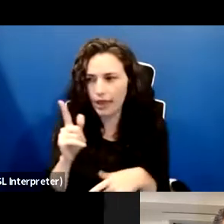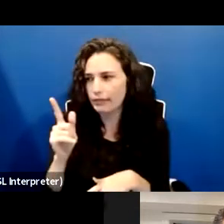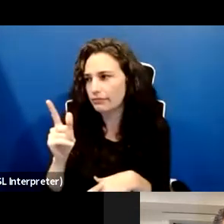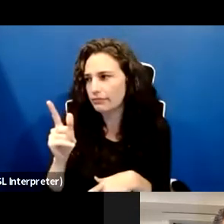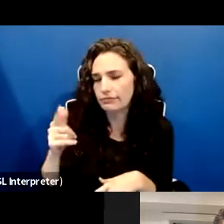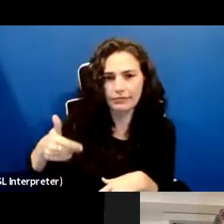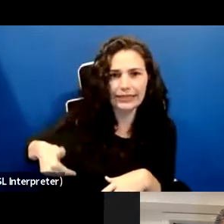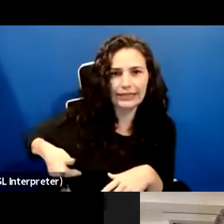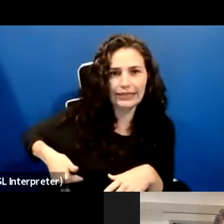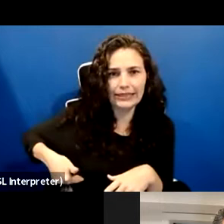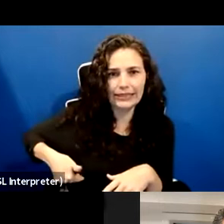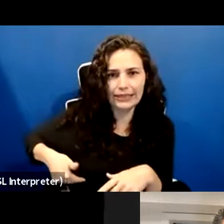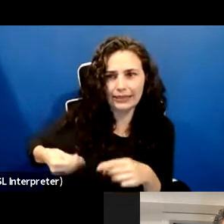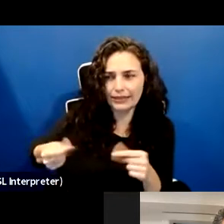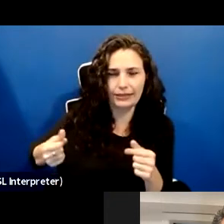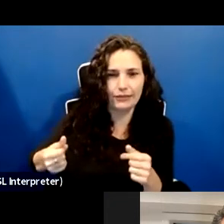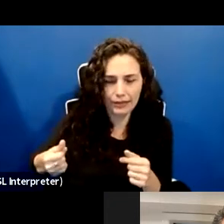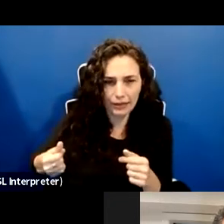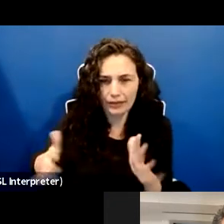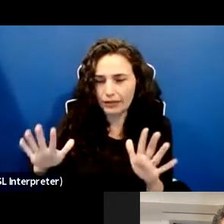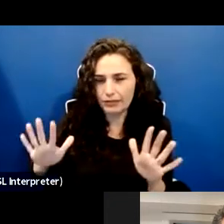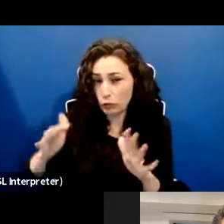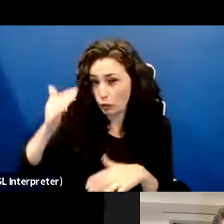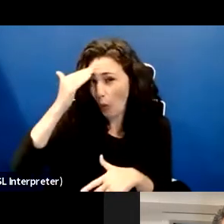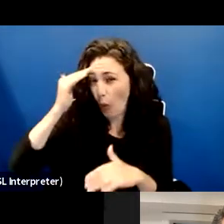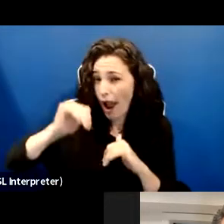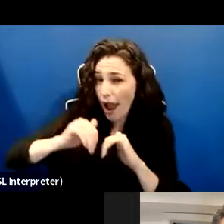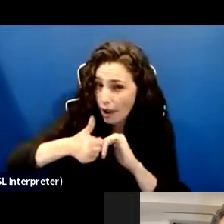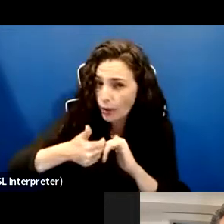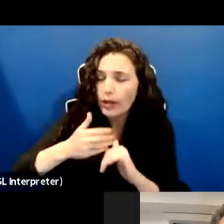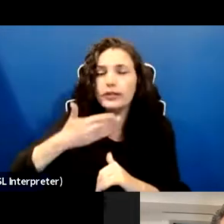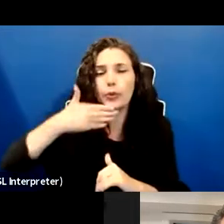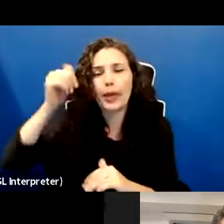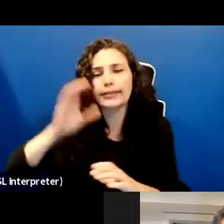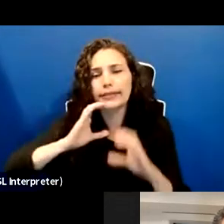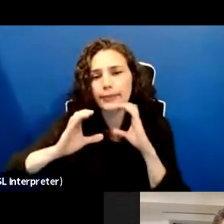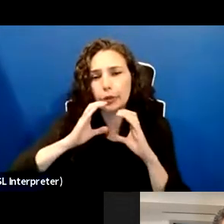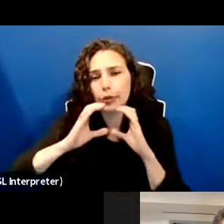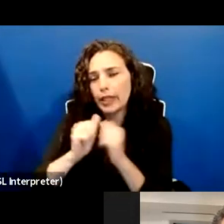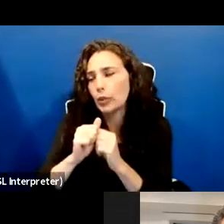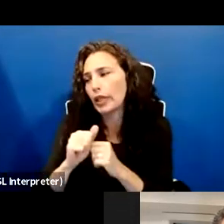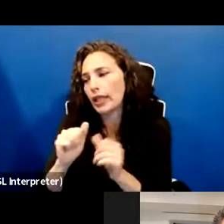of how to best communicate with patients and how to sort of deal with patients as human beings,